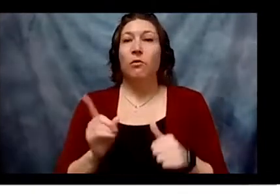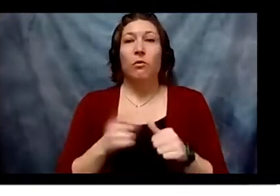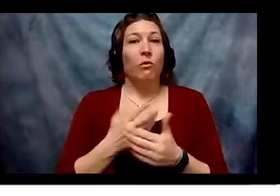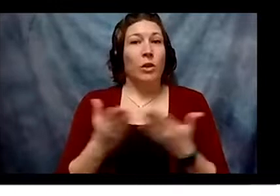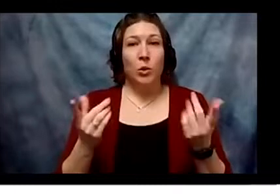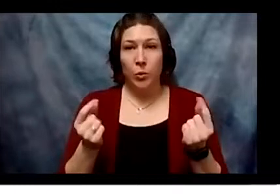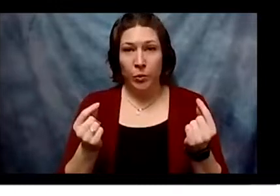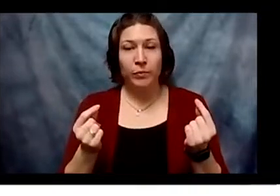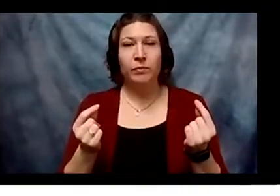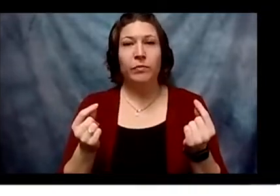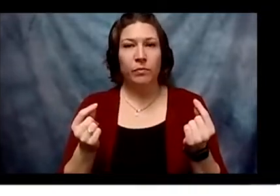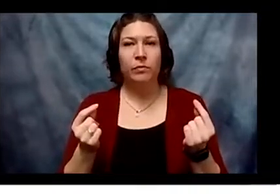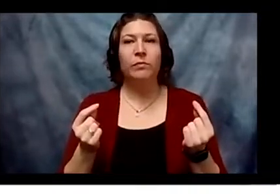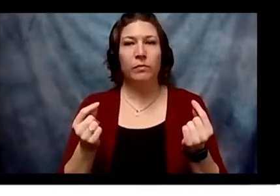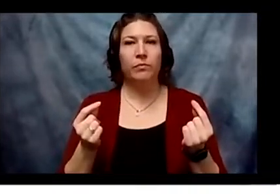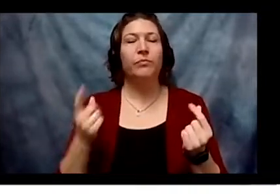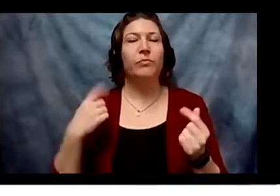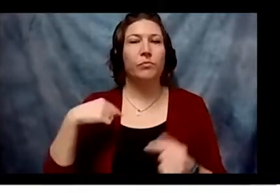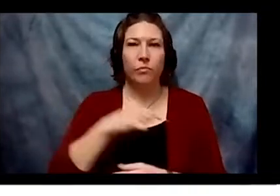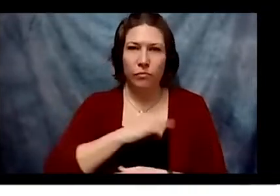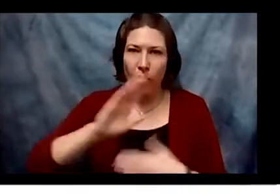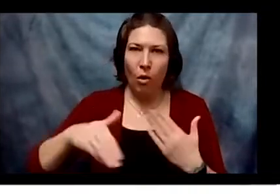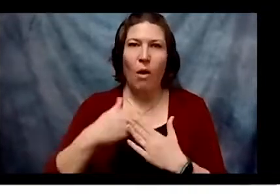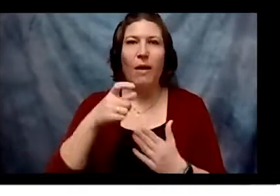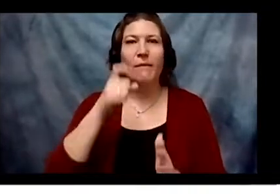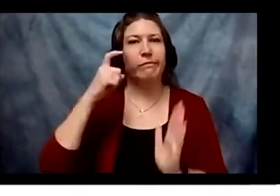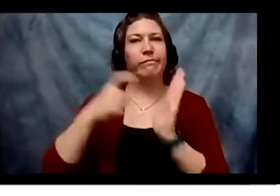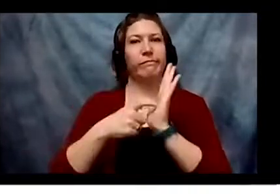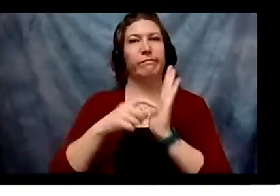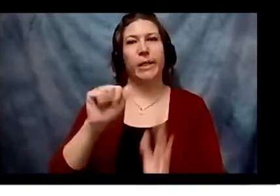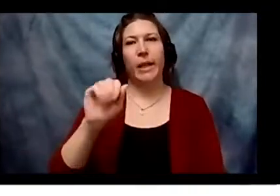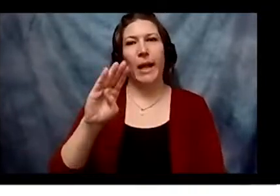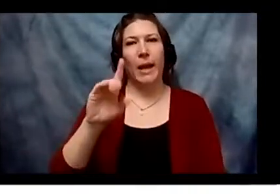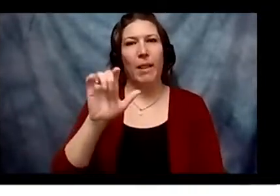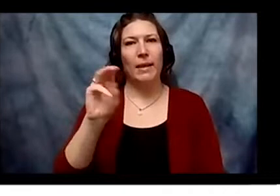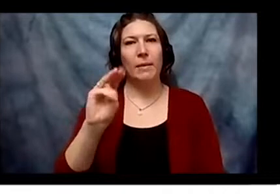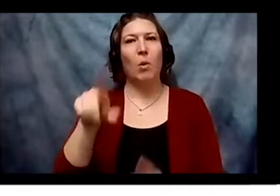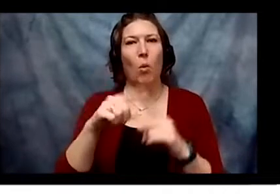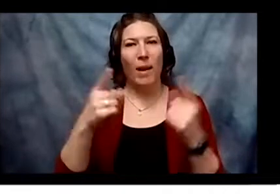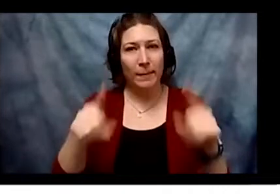take is to start seeing ableism. That it's happening